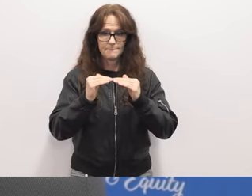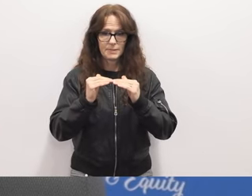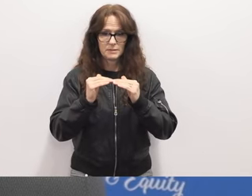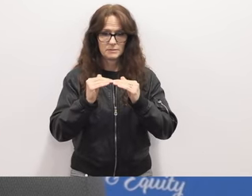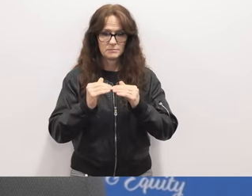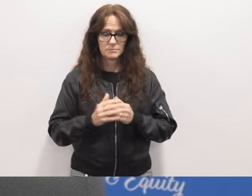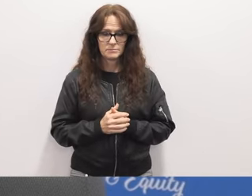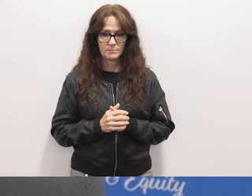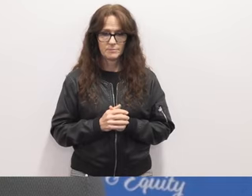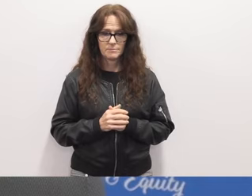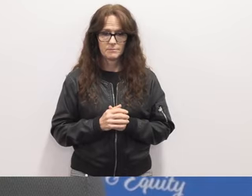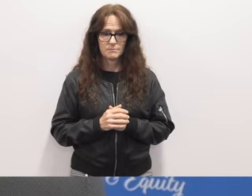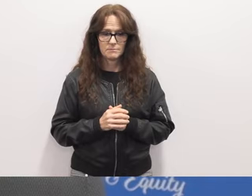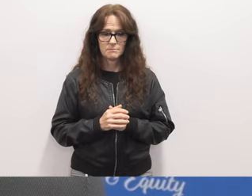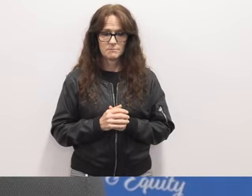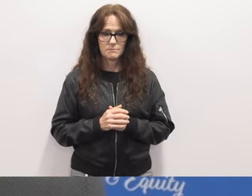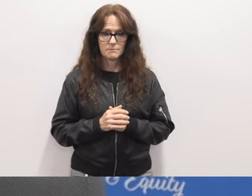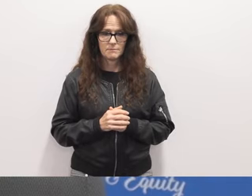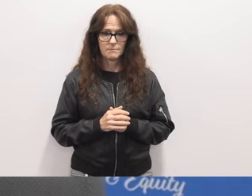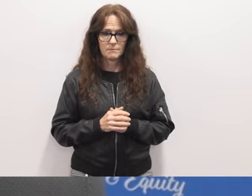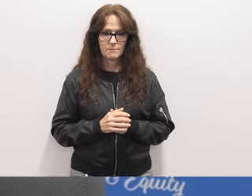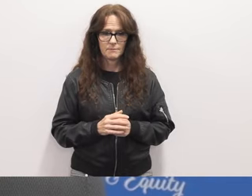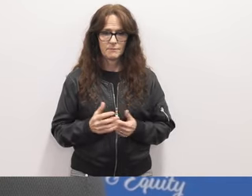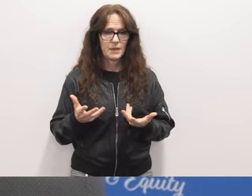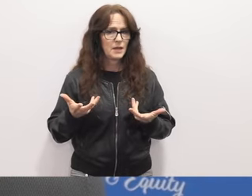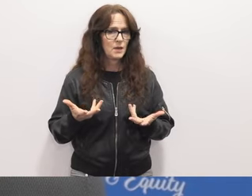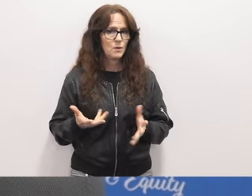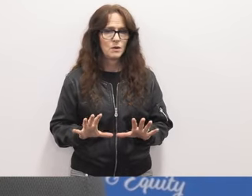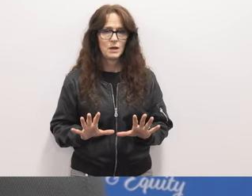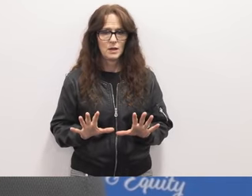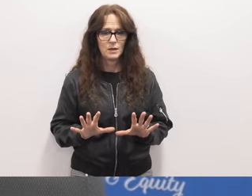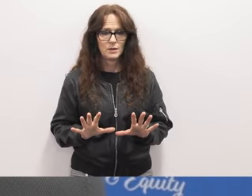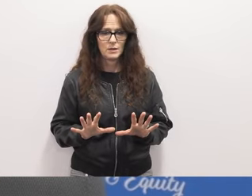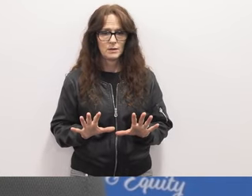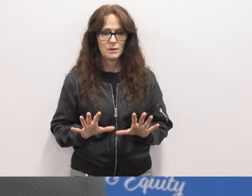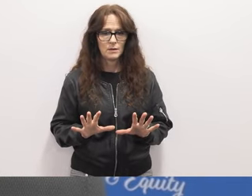So I don't want to hold up our process